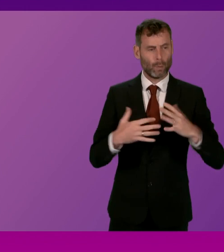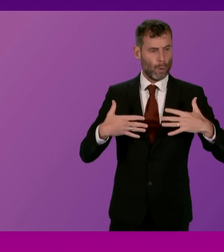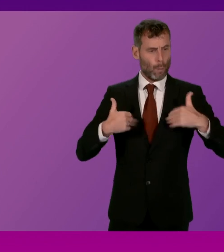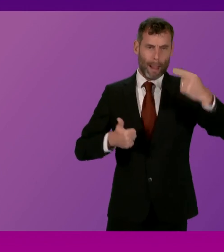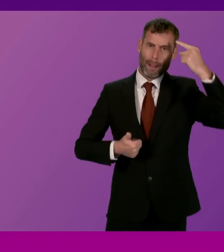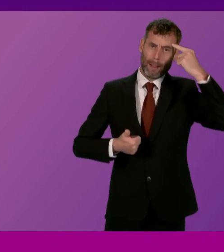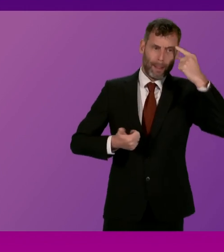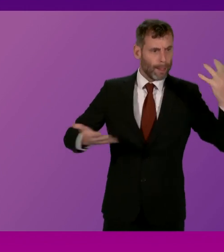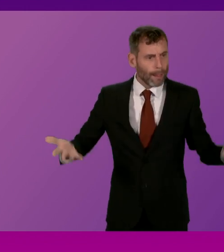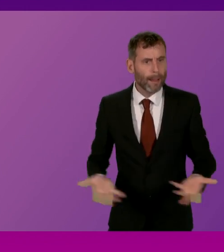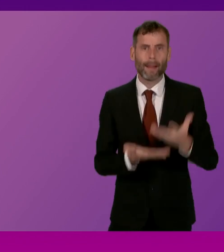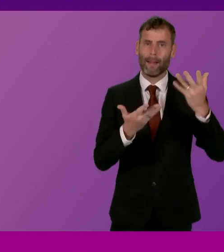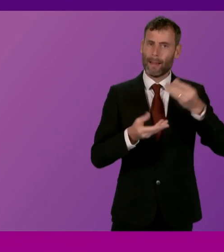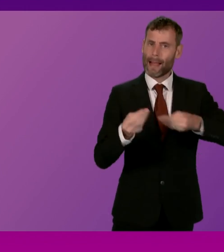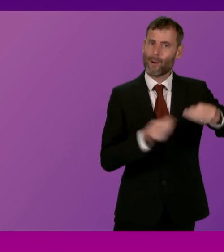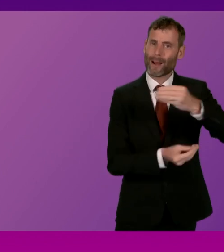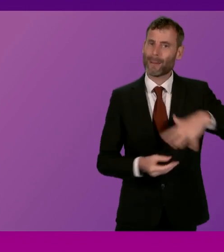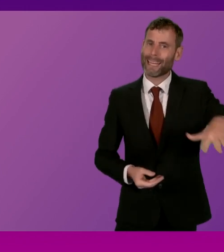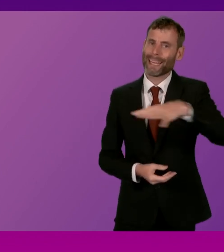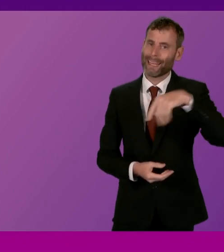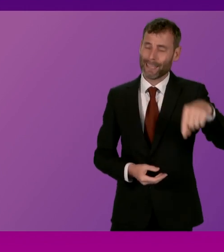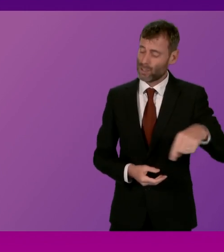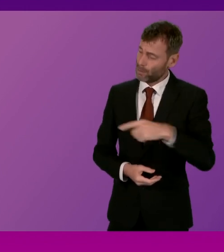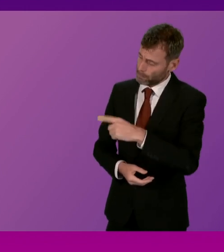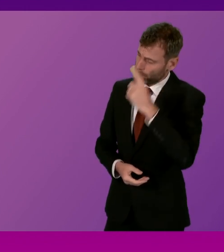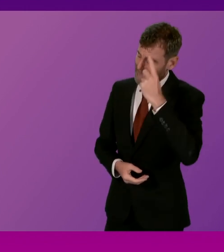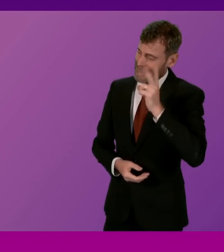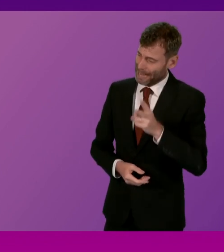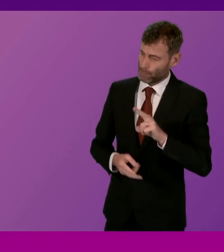Will the First Minister and his cabinet secretary redouble their efforts to make sure that the